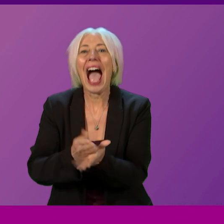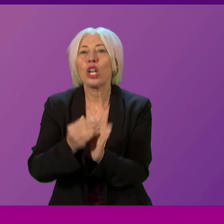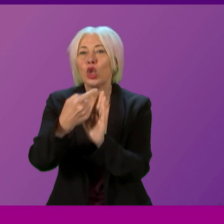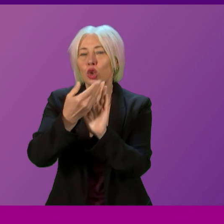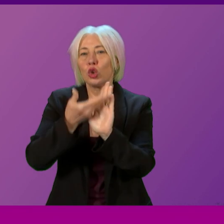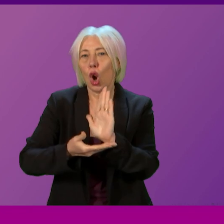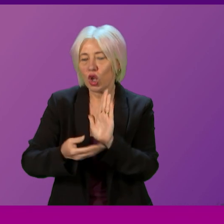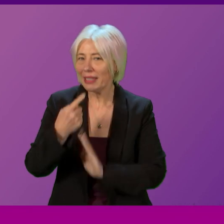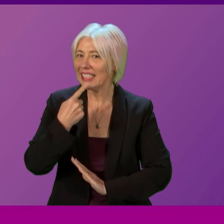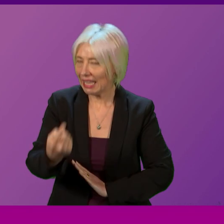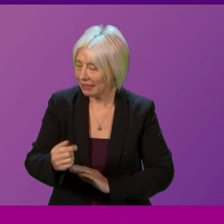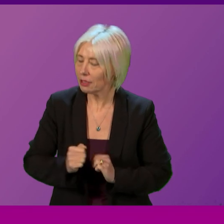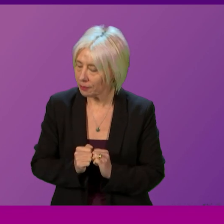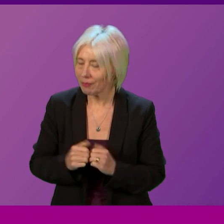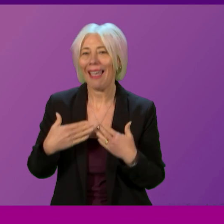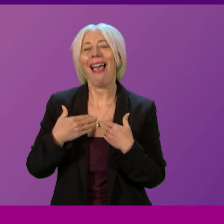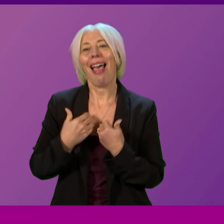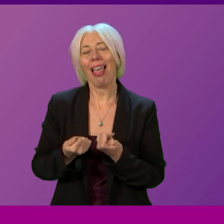Mr Ross.